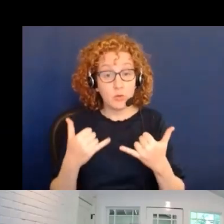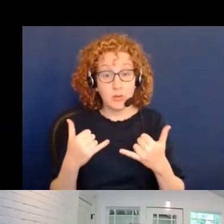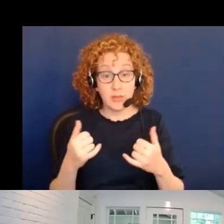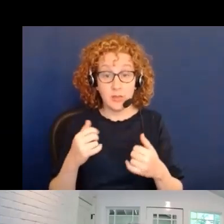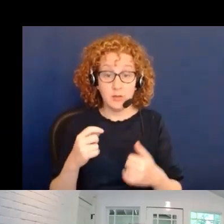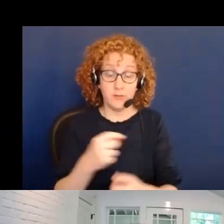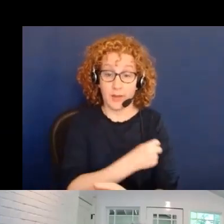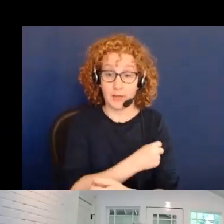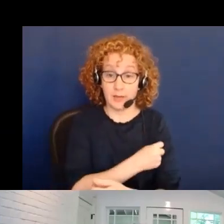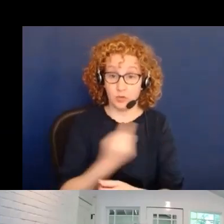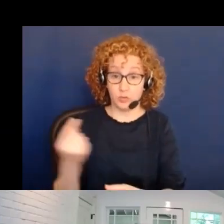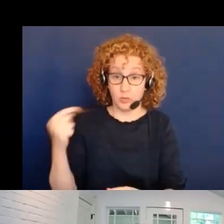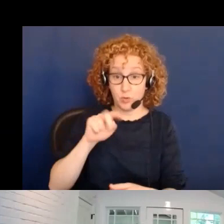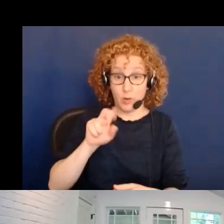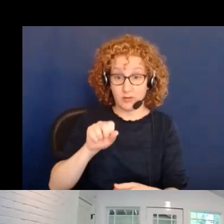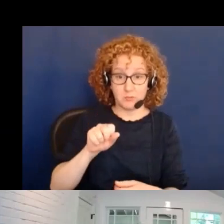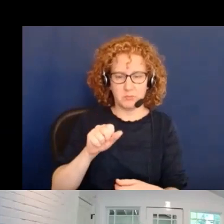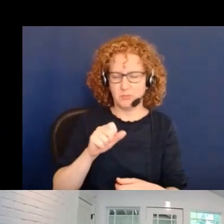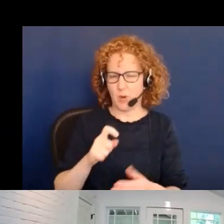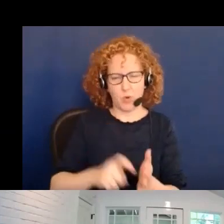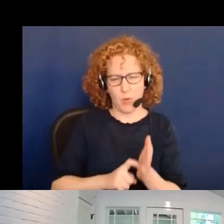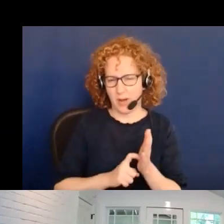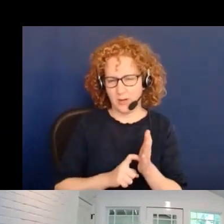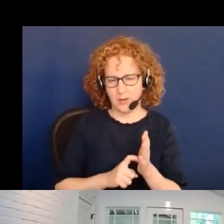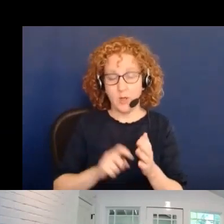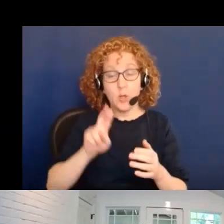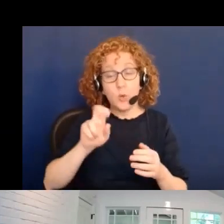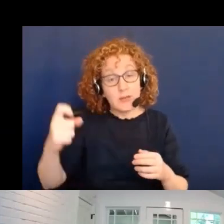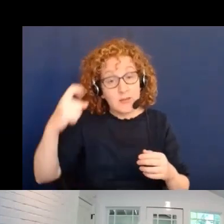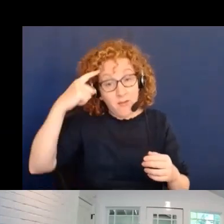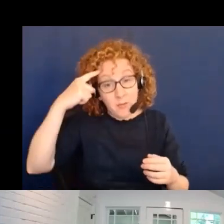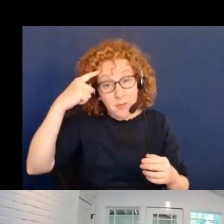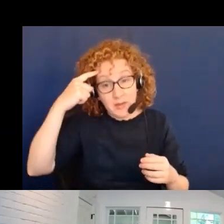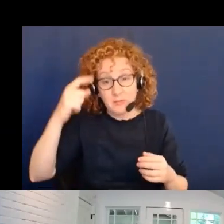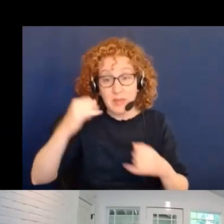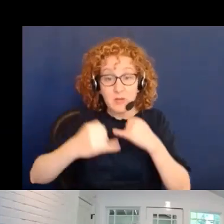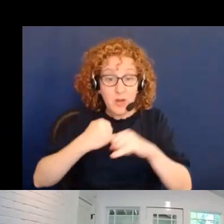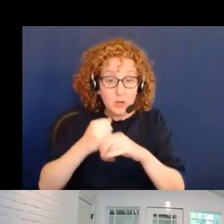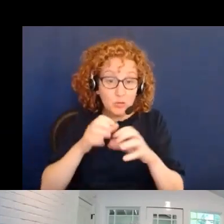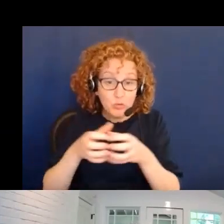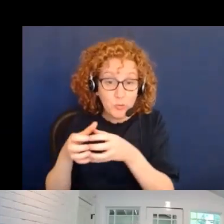Many U.S. government and international groups have been working together on verifiable vaccine